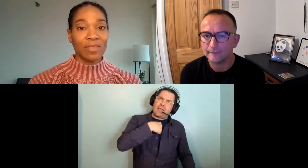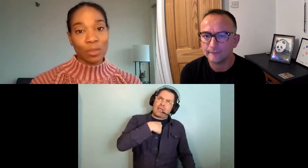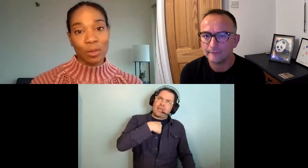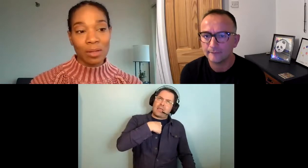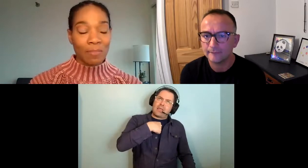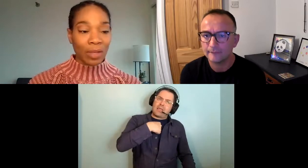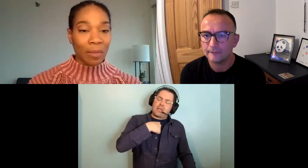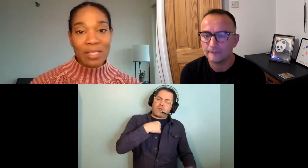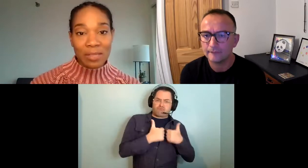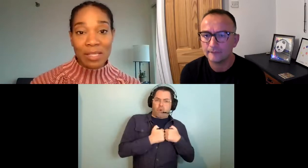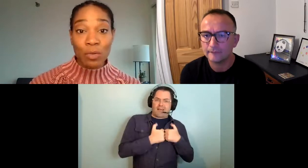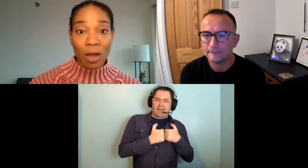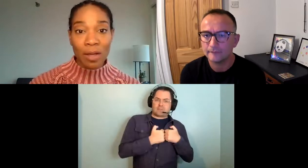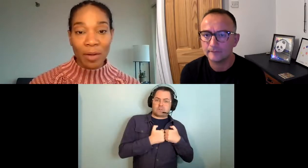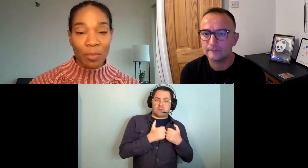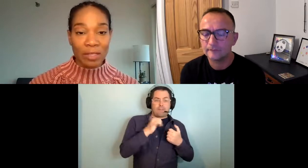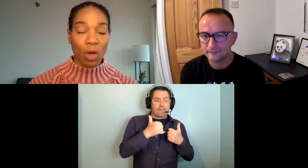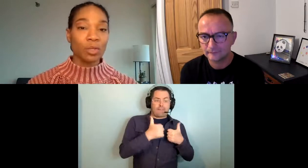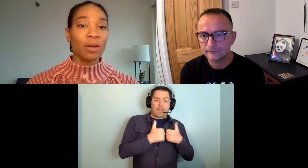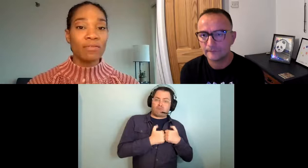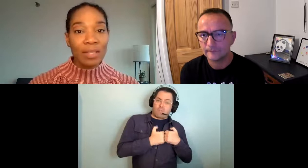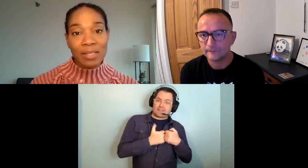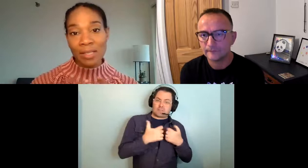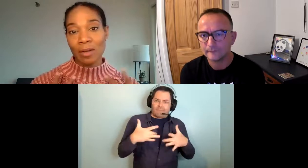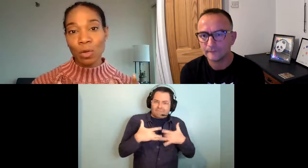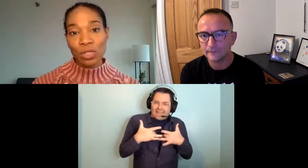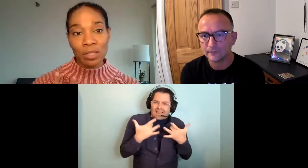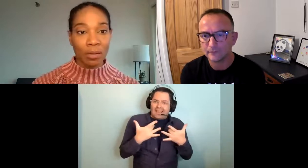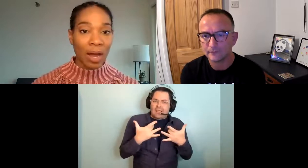tick attractions to more than one gender, I think its